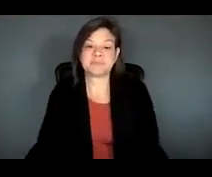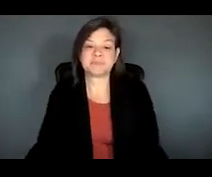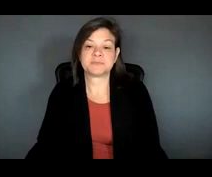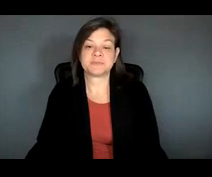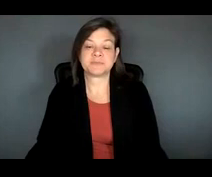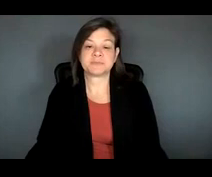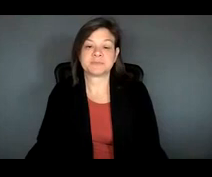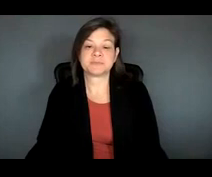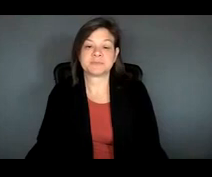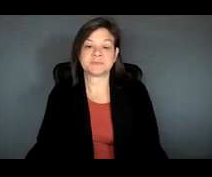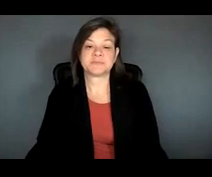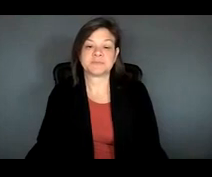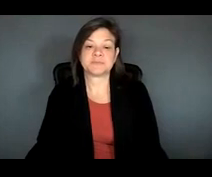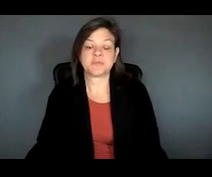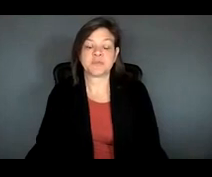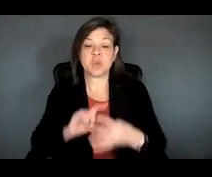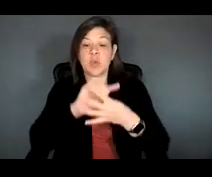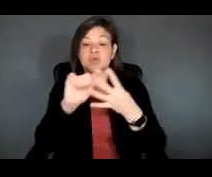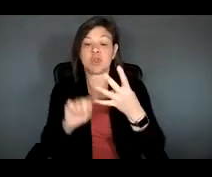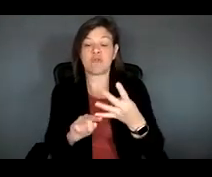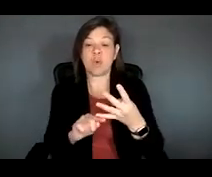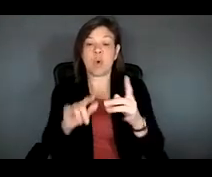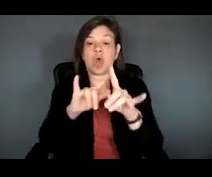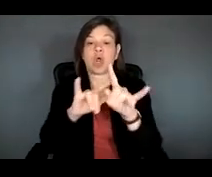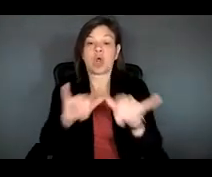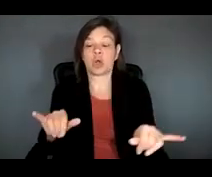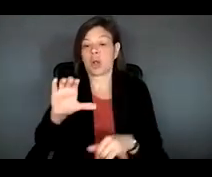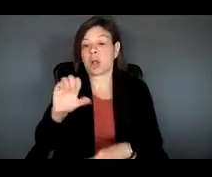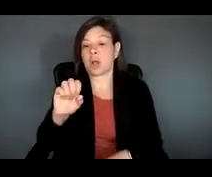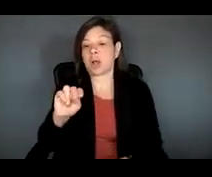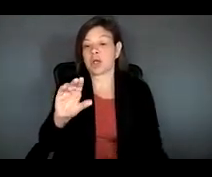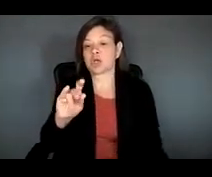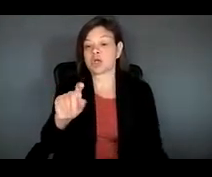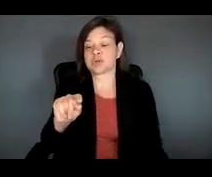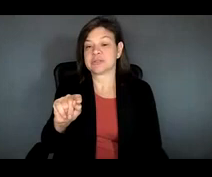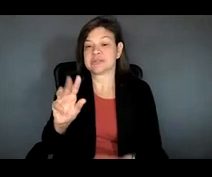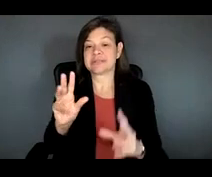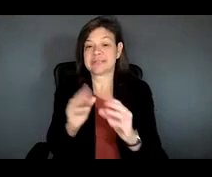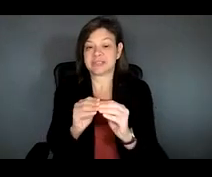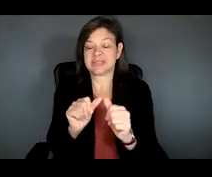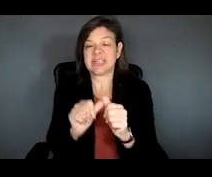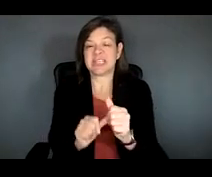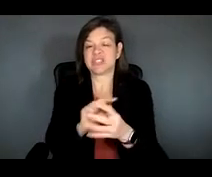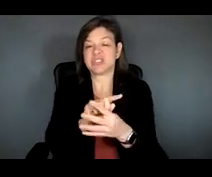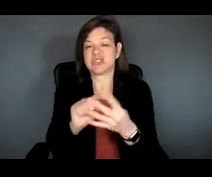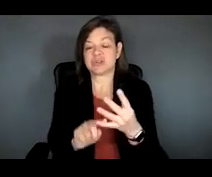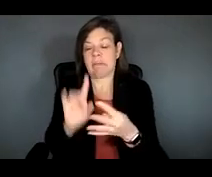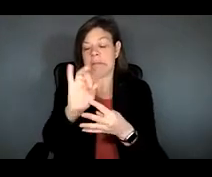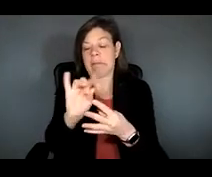So those are the four concurrent sessions. Again, each of those would be approximately eighty minutes